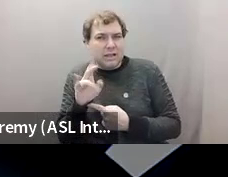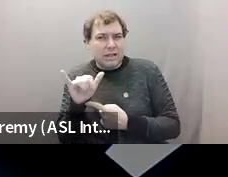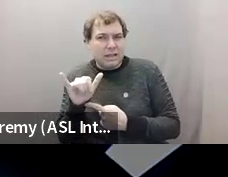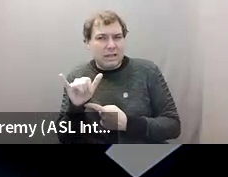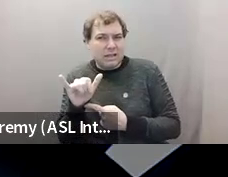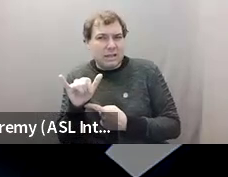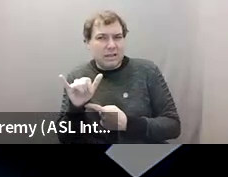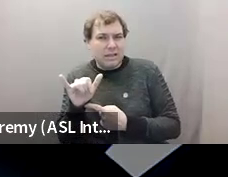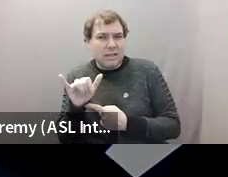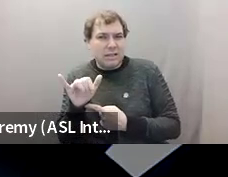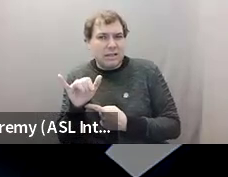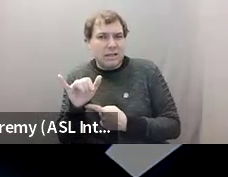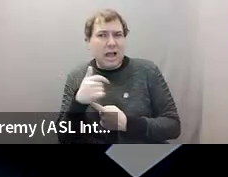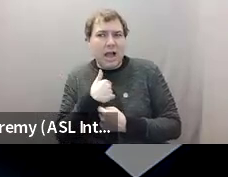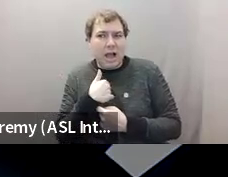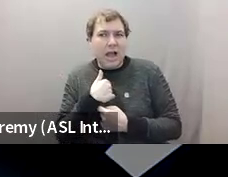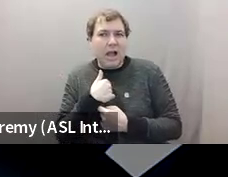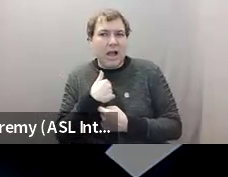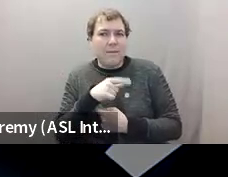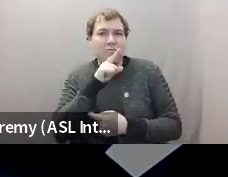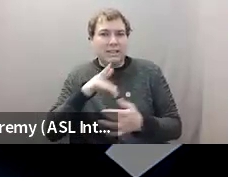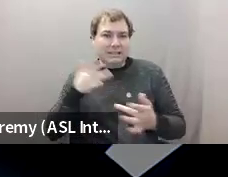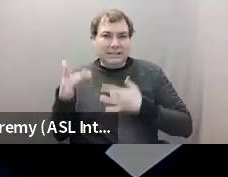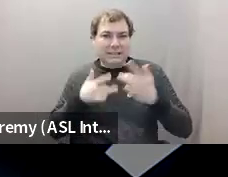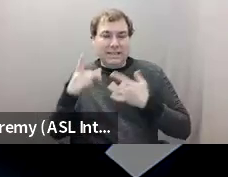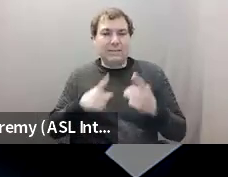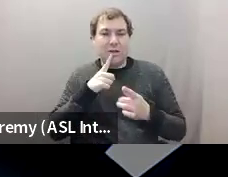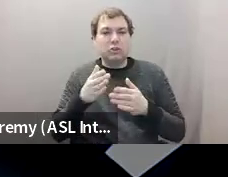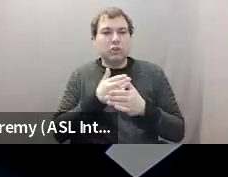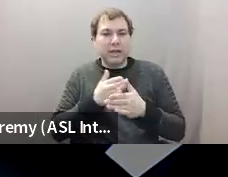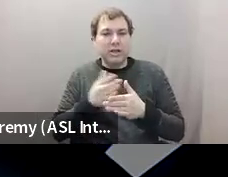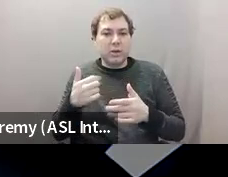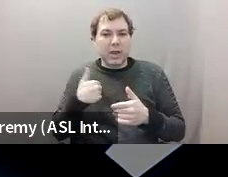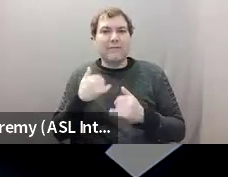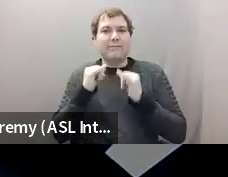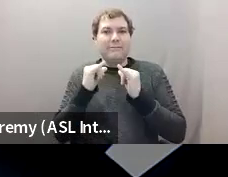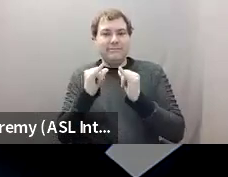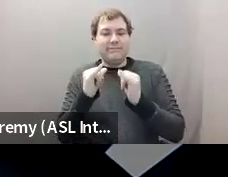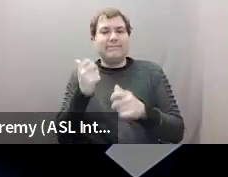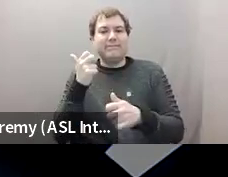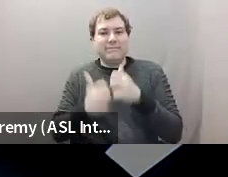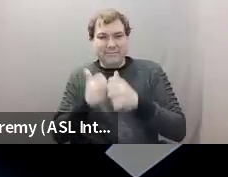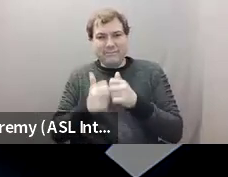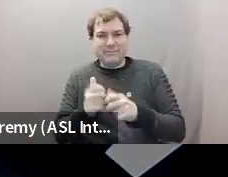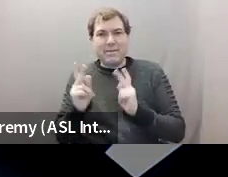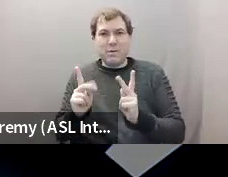Cassidy Thorne: Lenny? I am really excited to share. We have the same problem. No one knows about us.